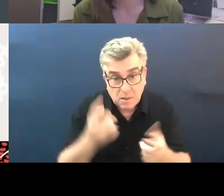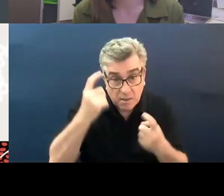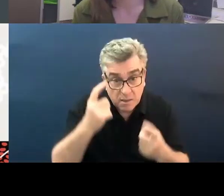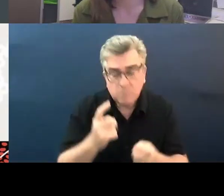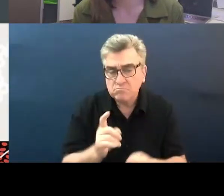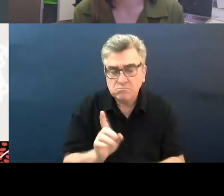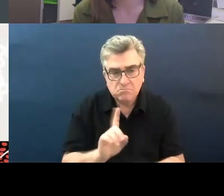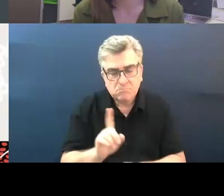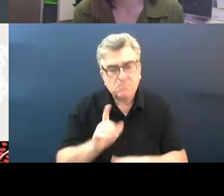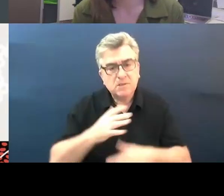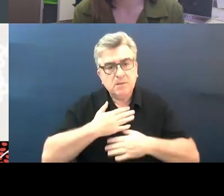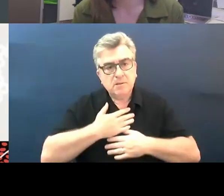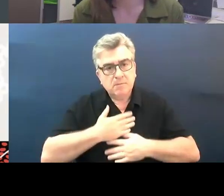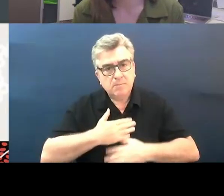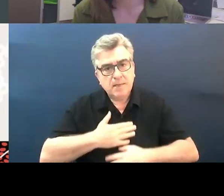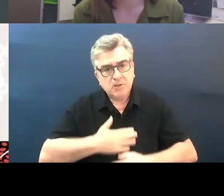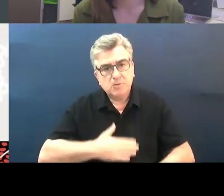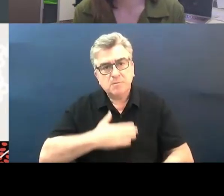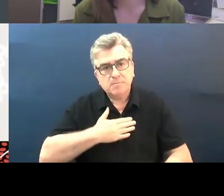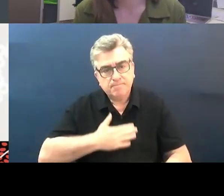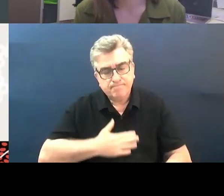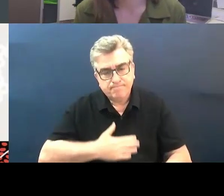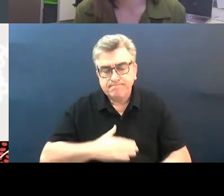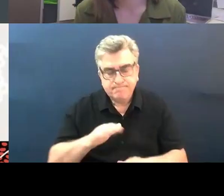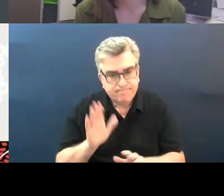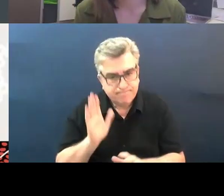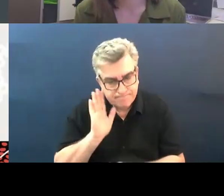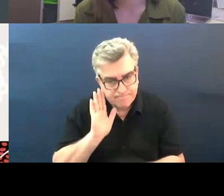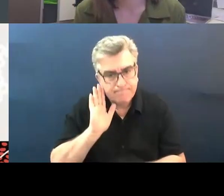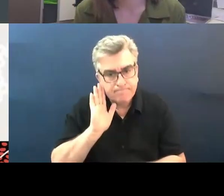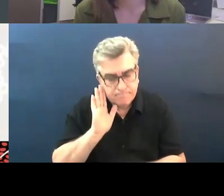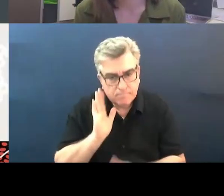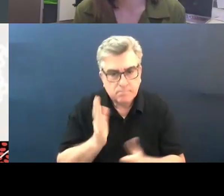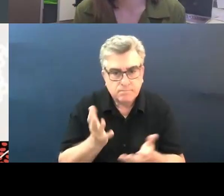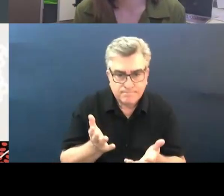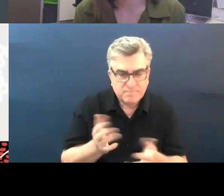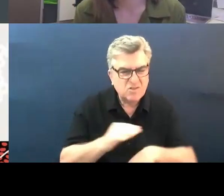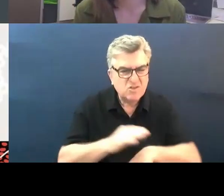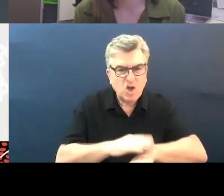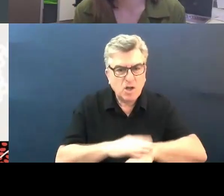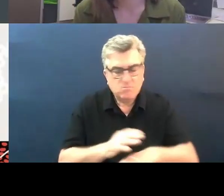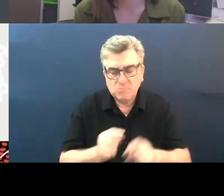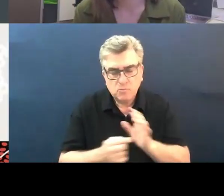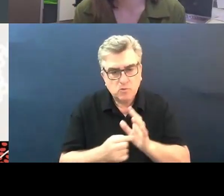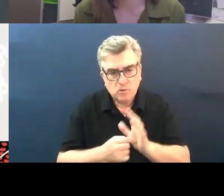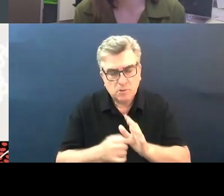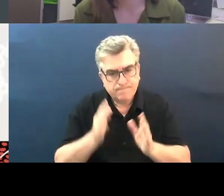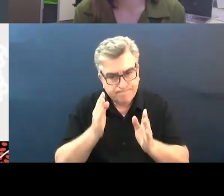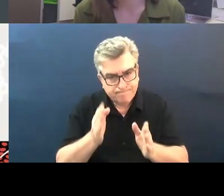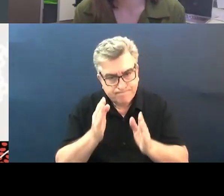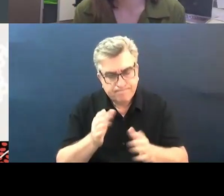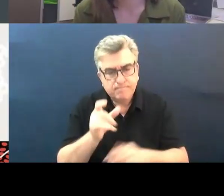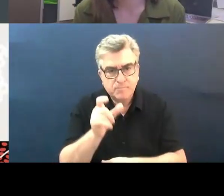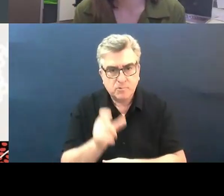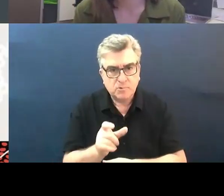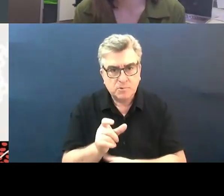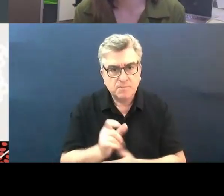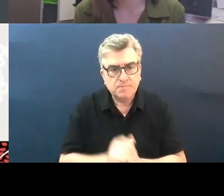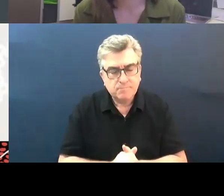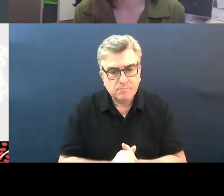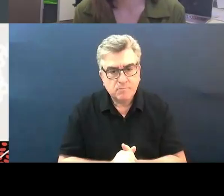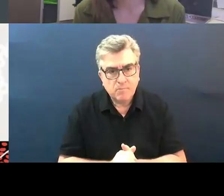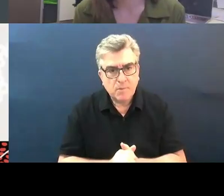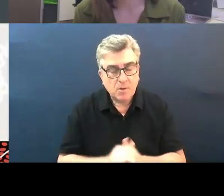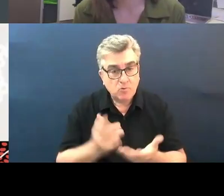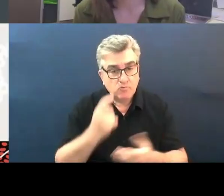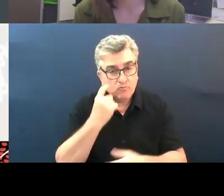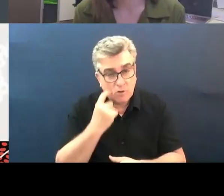got to give them the time that they want. Or in other cases to get to know who the person is,